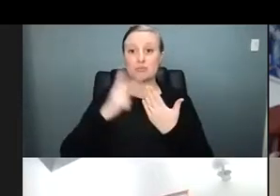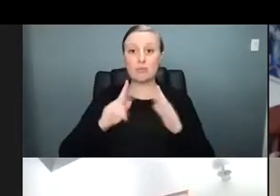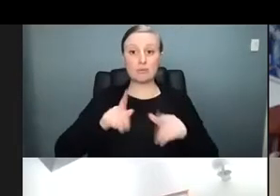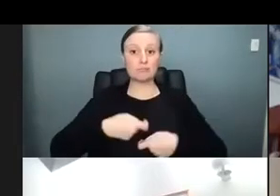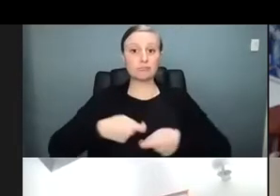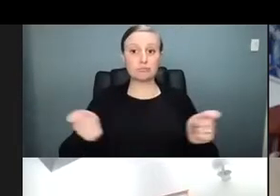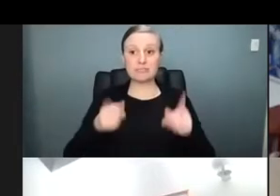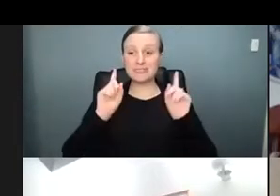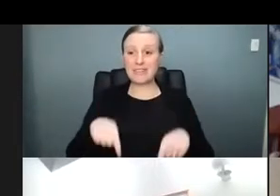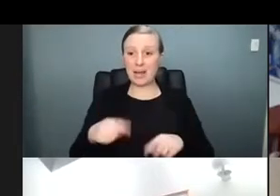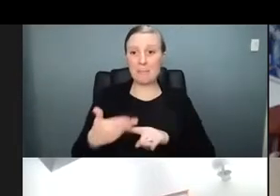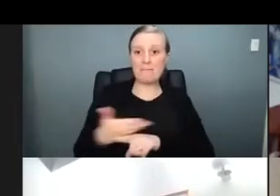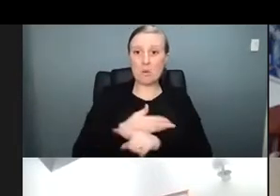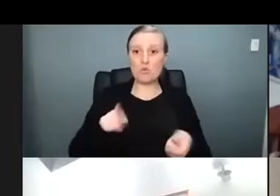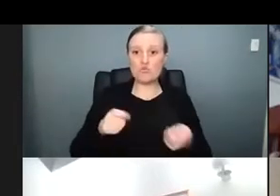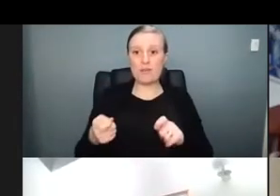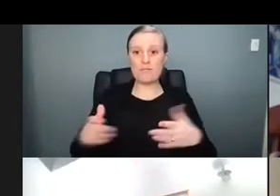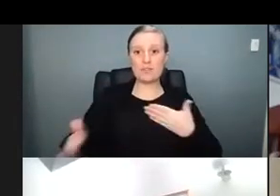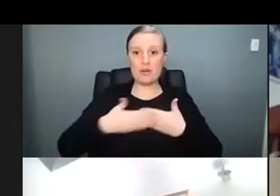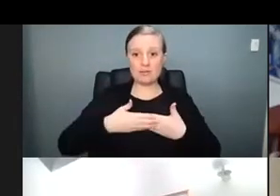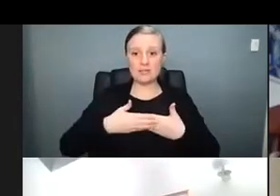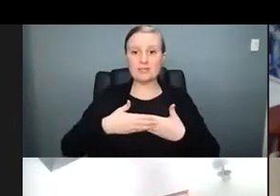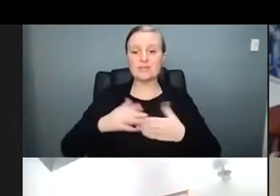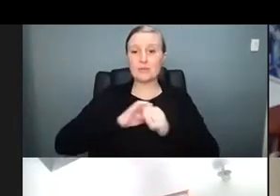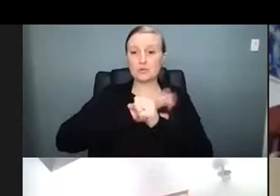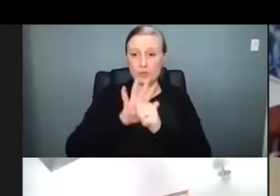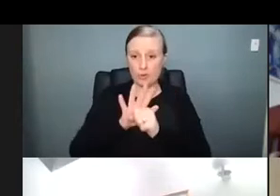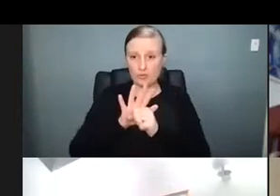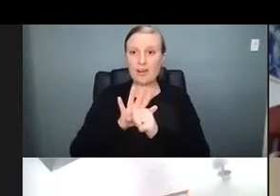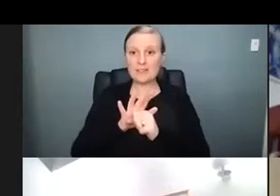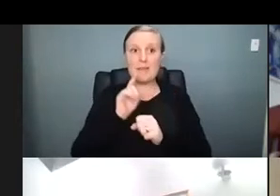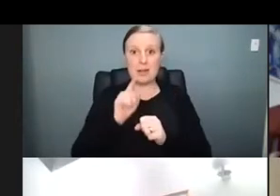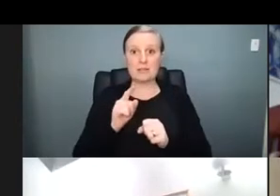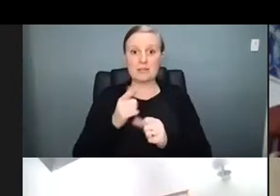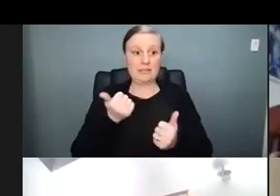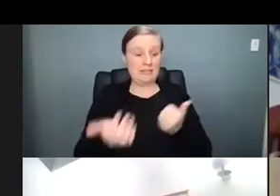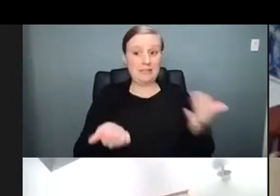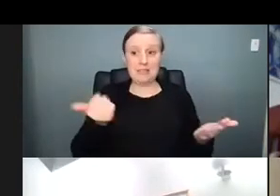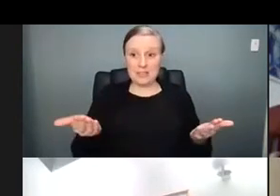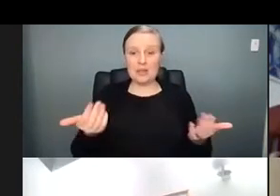tool for connecting students through home learning throughout to 2020, particularly